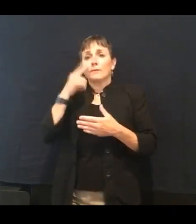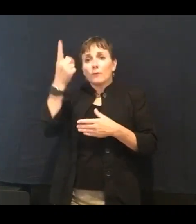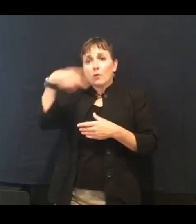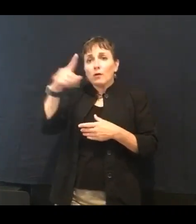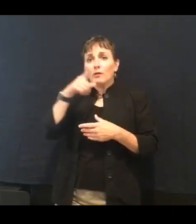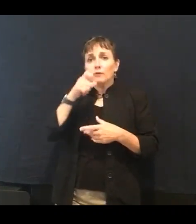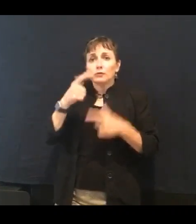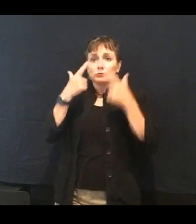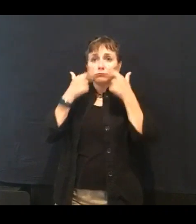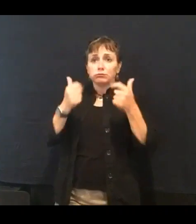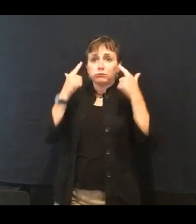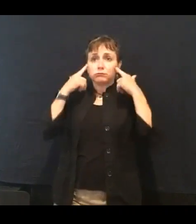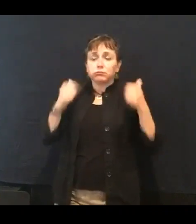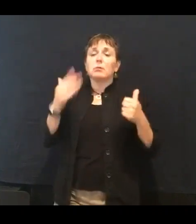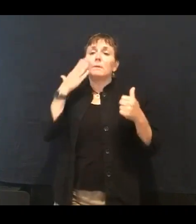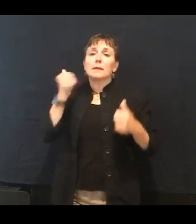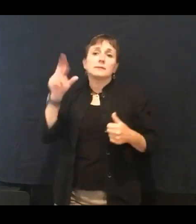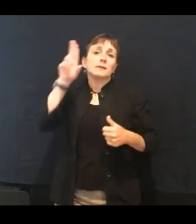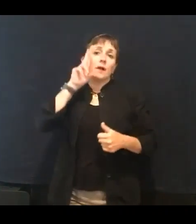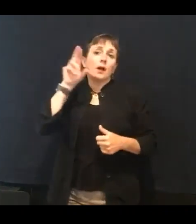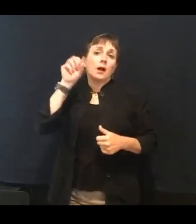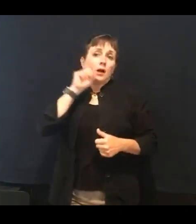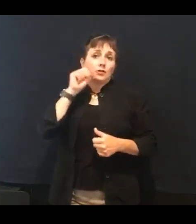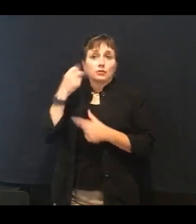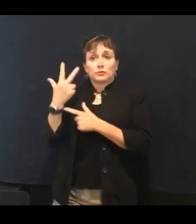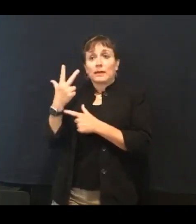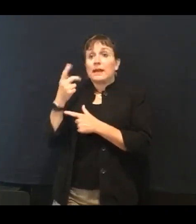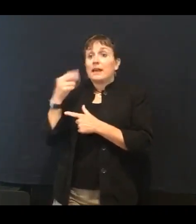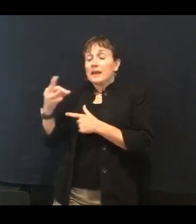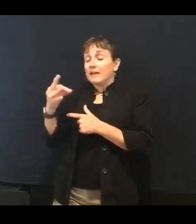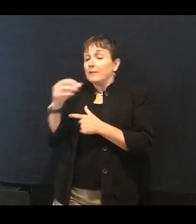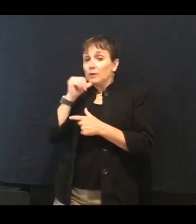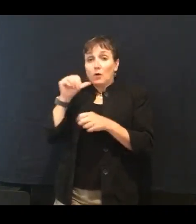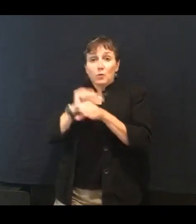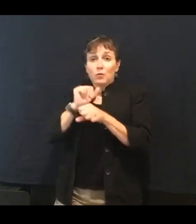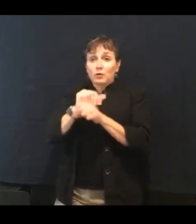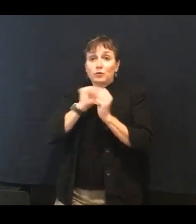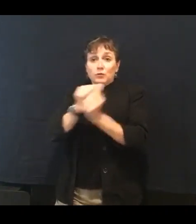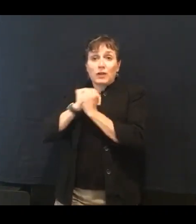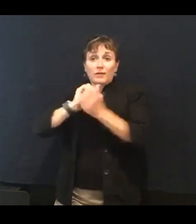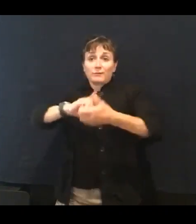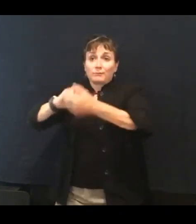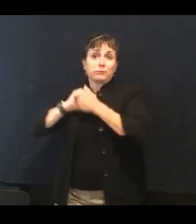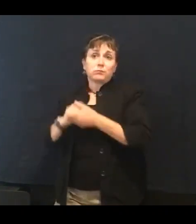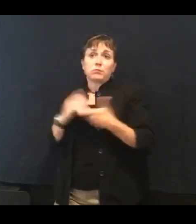If we do not work together and try to get this done, nobody else will. This is a critical